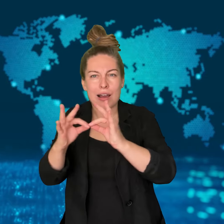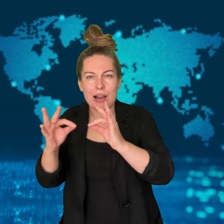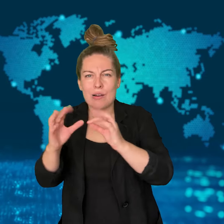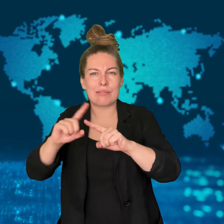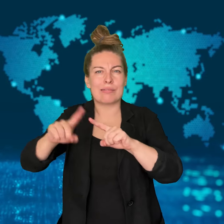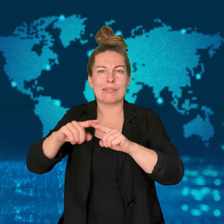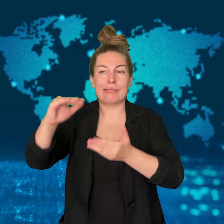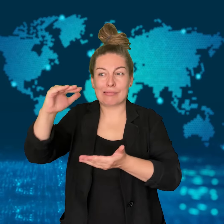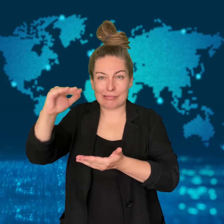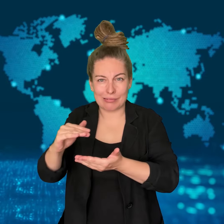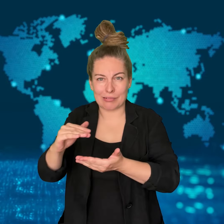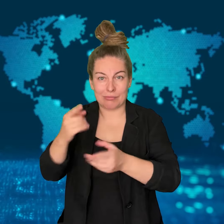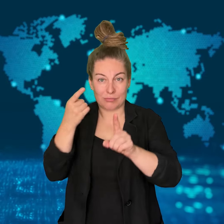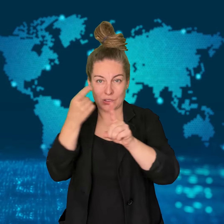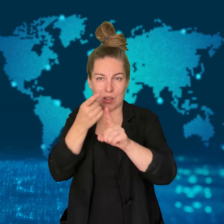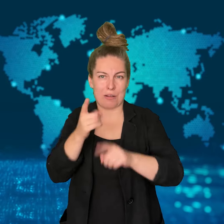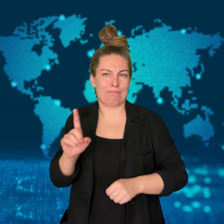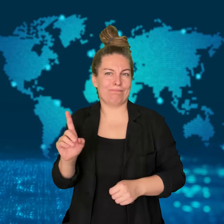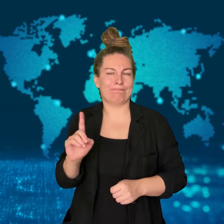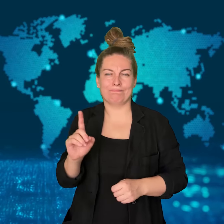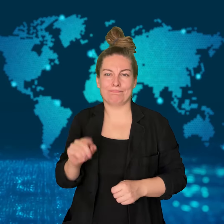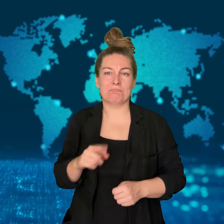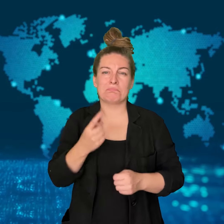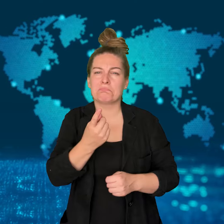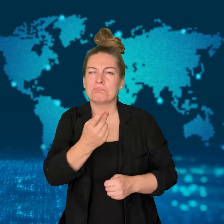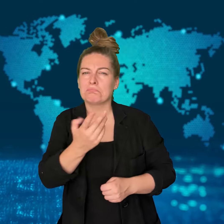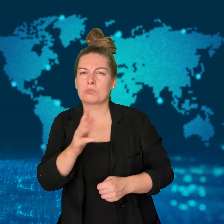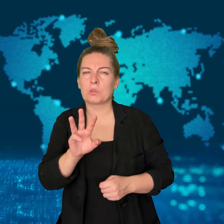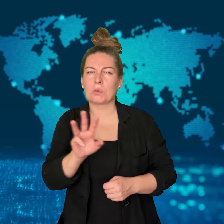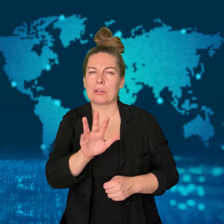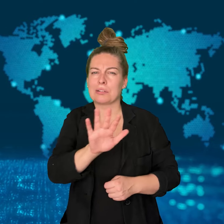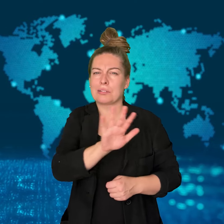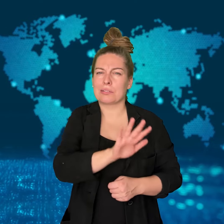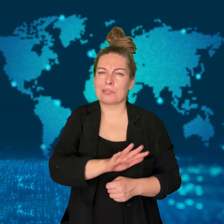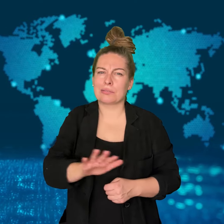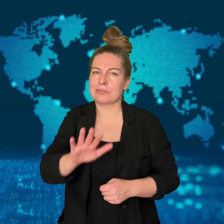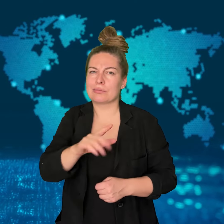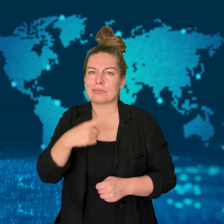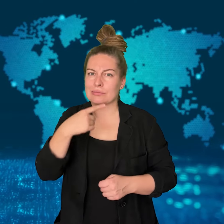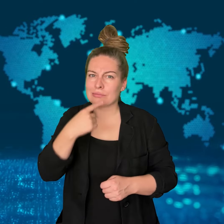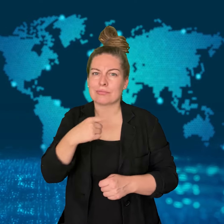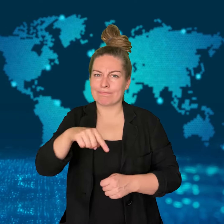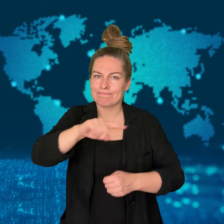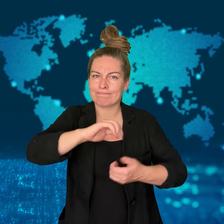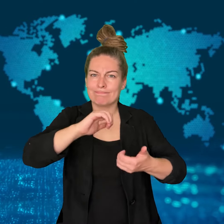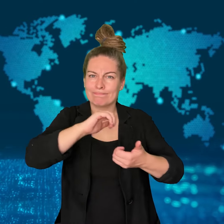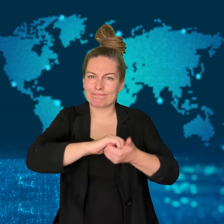Several Western countries have joined efforts to bar